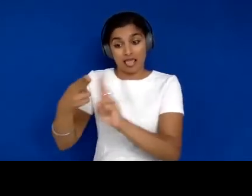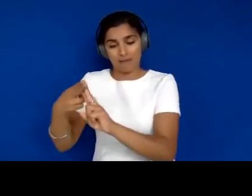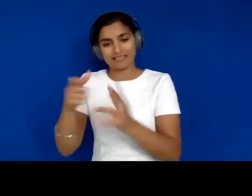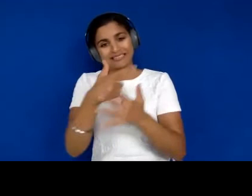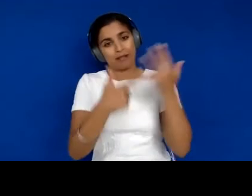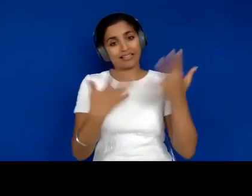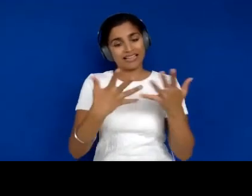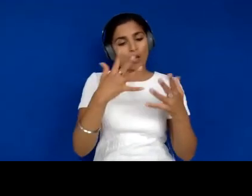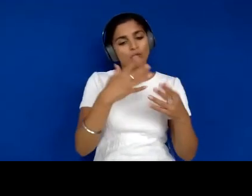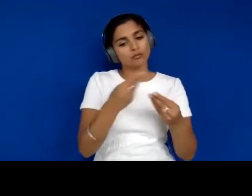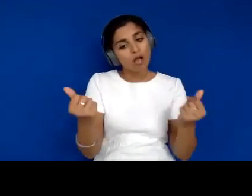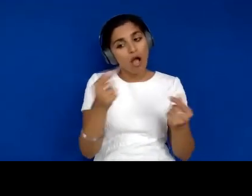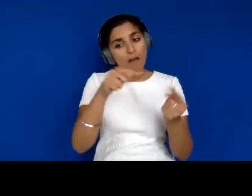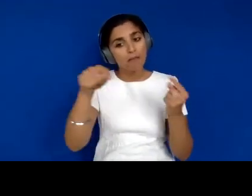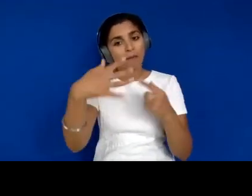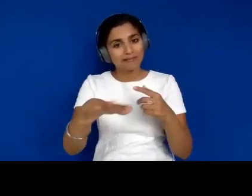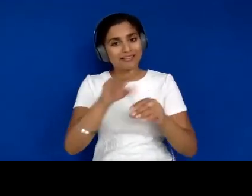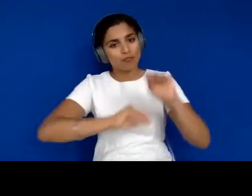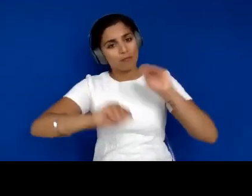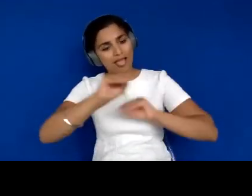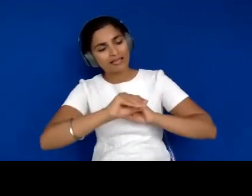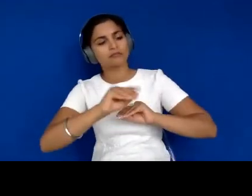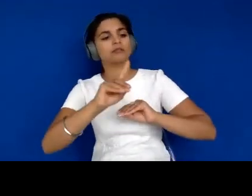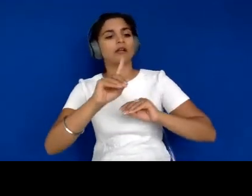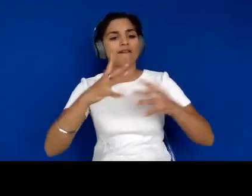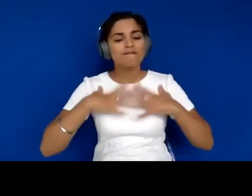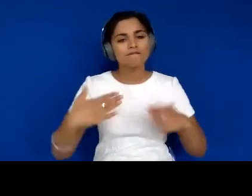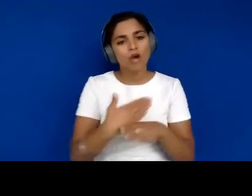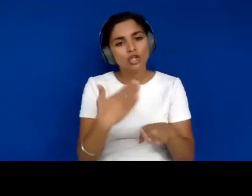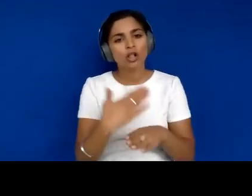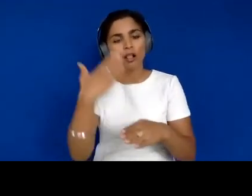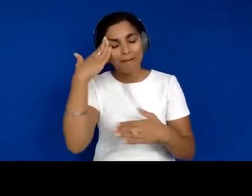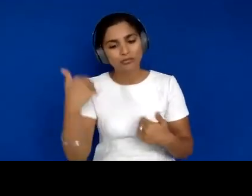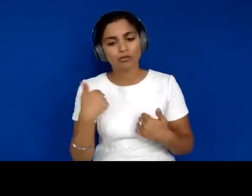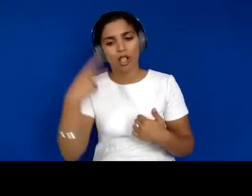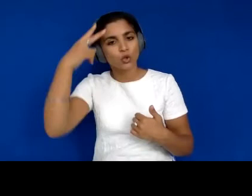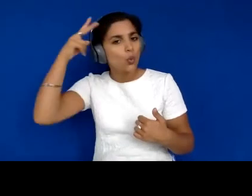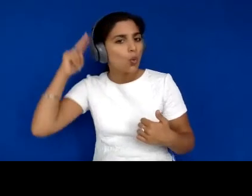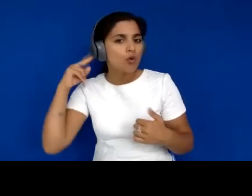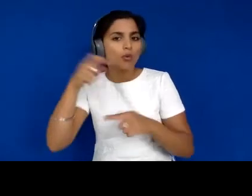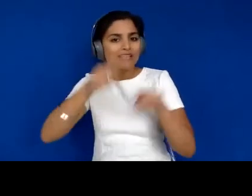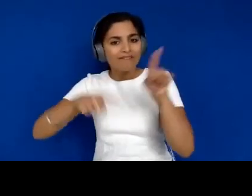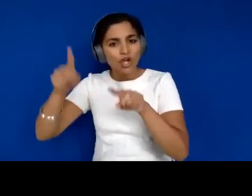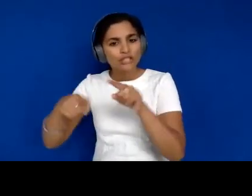neurodiversity x' some labels referring to gender sexuality are being being left